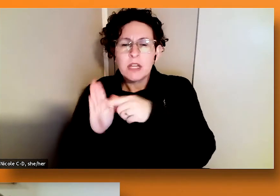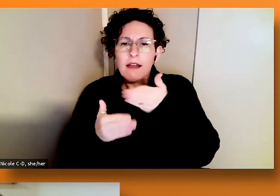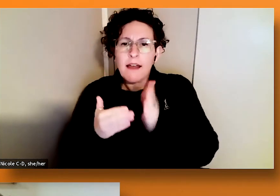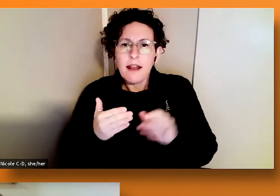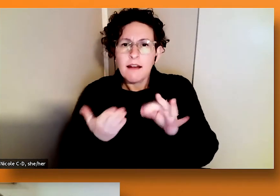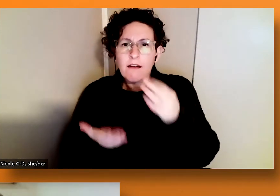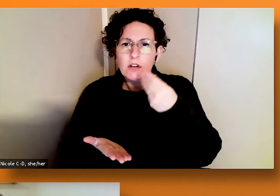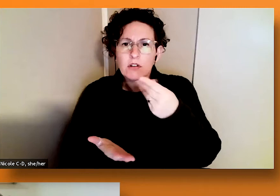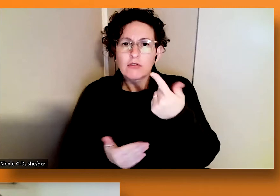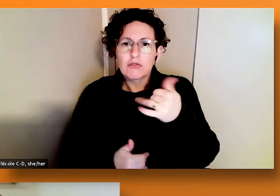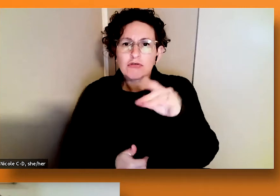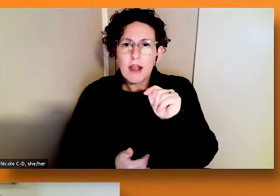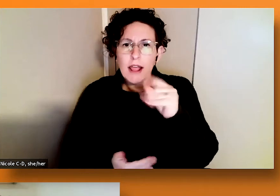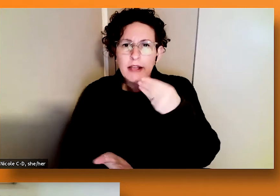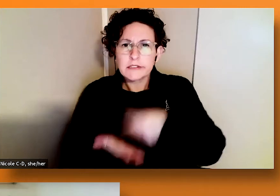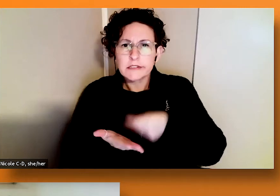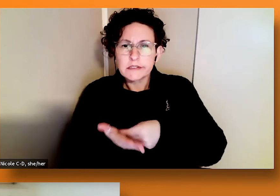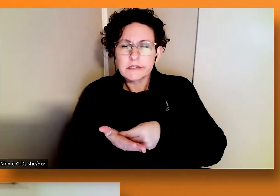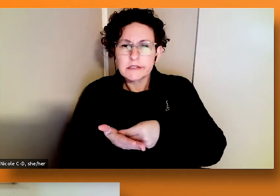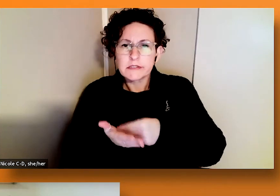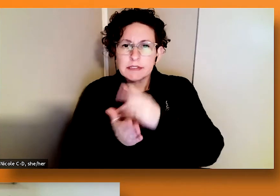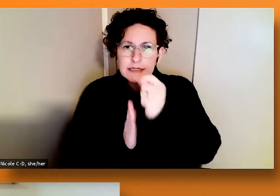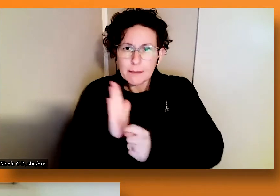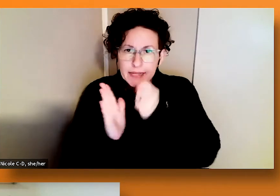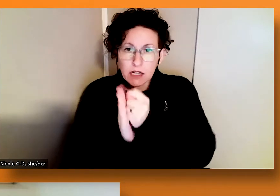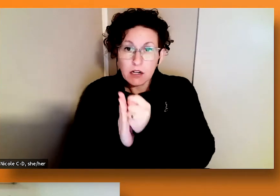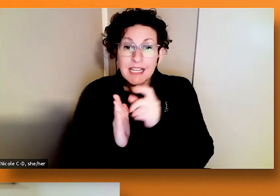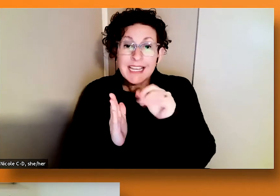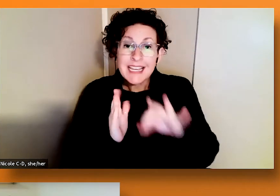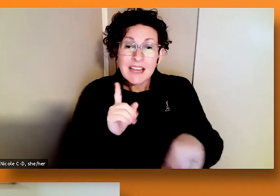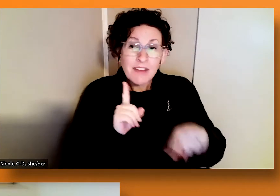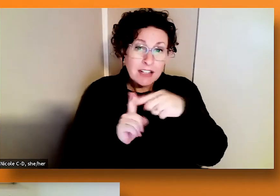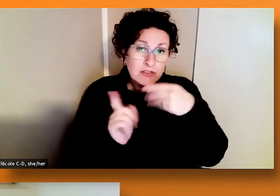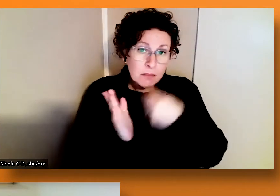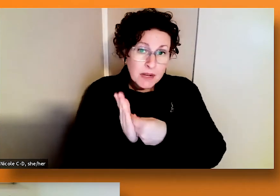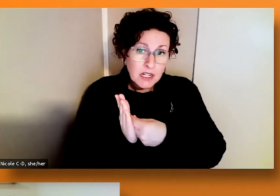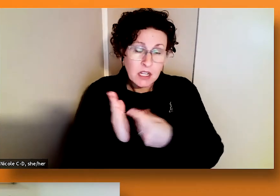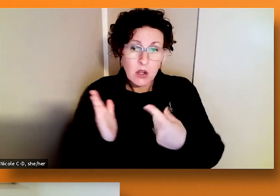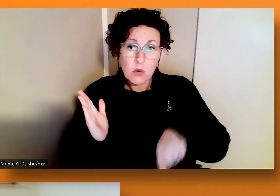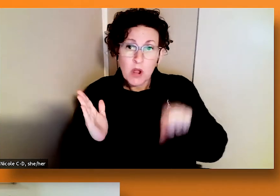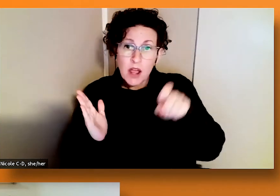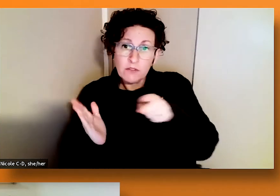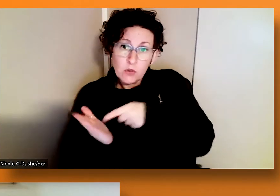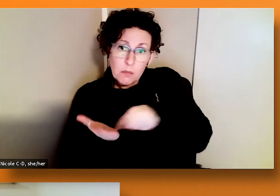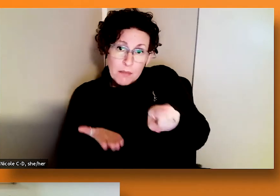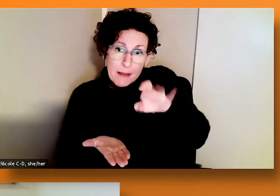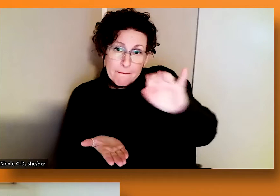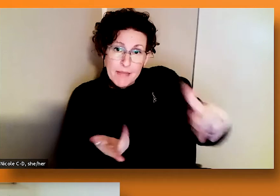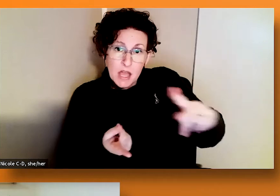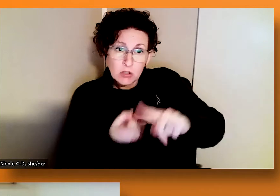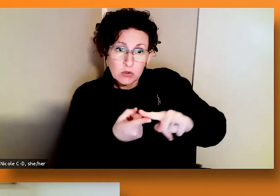"at the end of the grant period? "If a surplus, the money has to be returned to the funder,